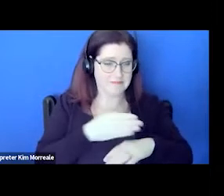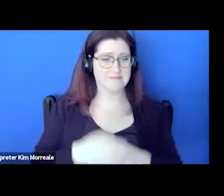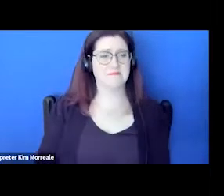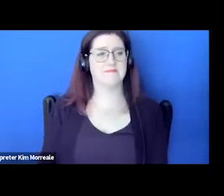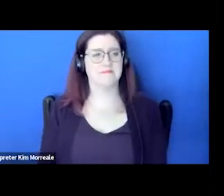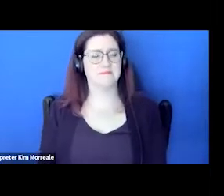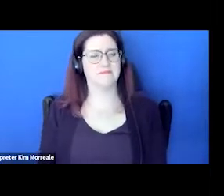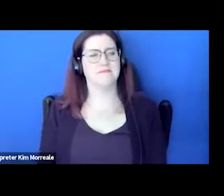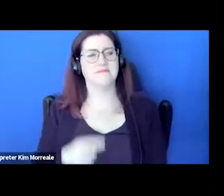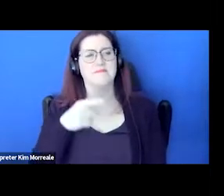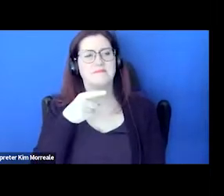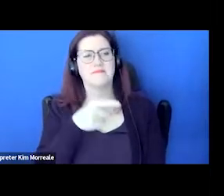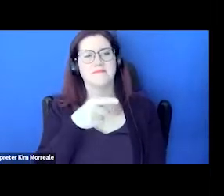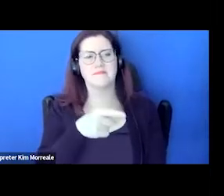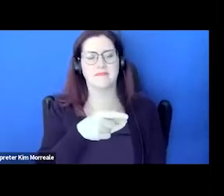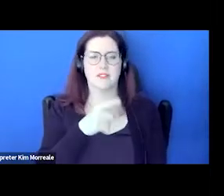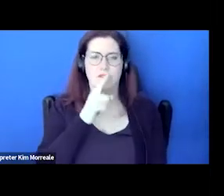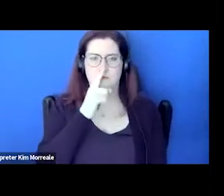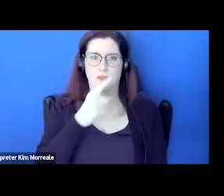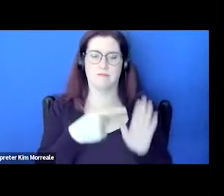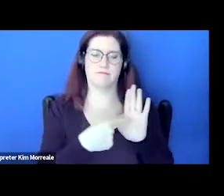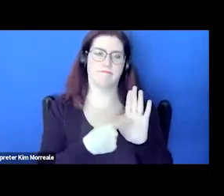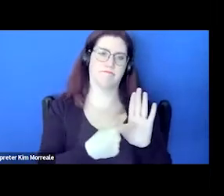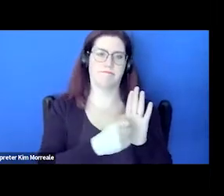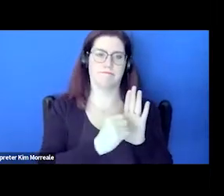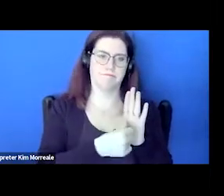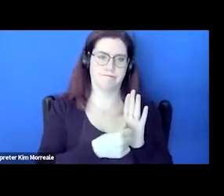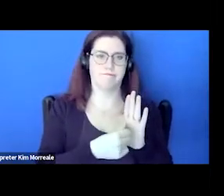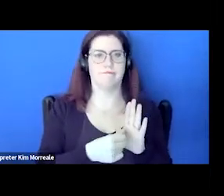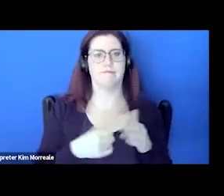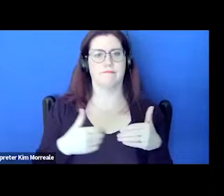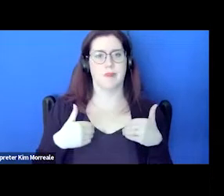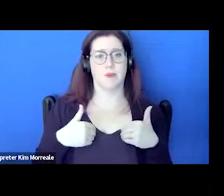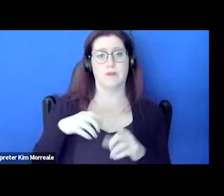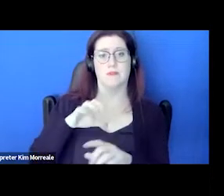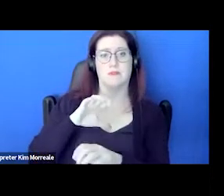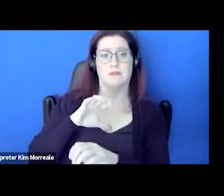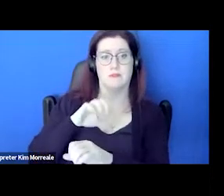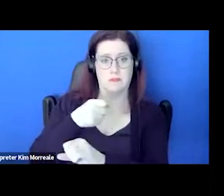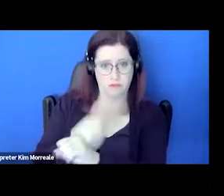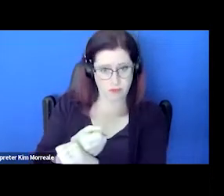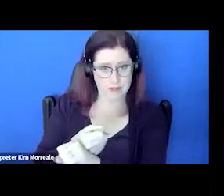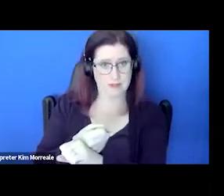This one really sticks out. Native youth are arrested at three times the rate of the national average